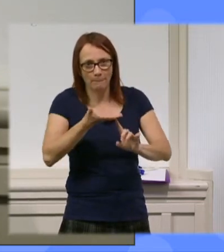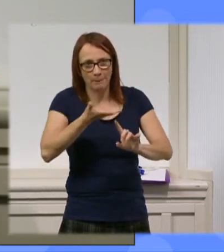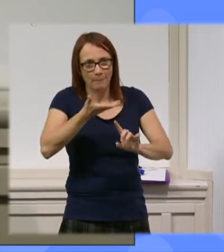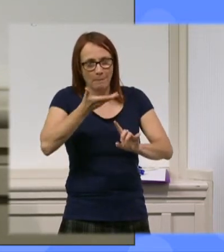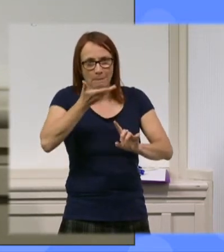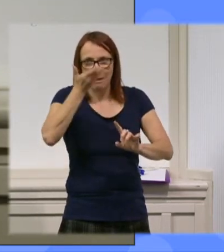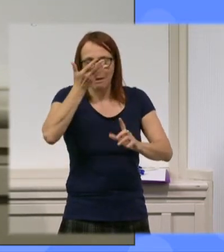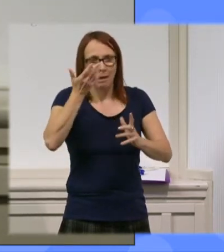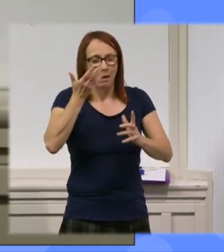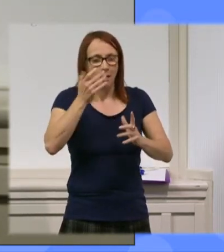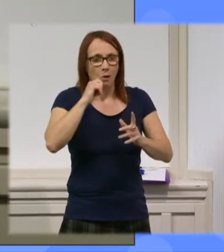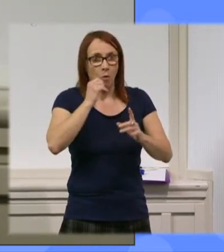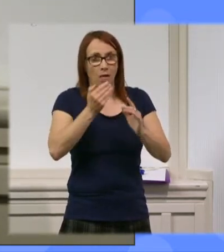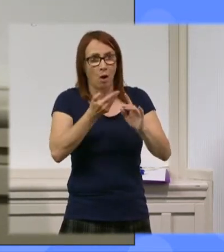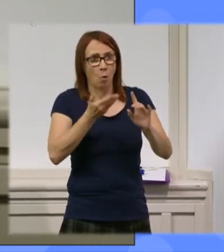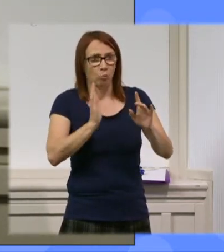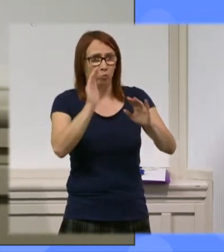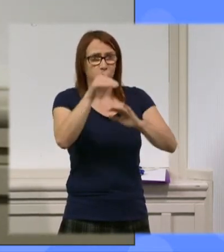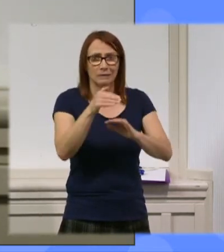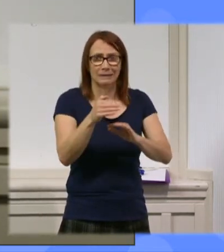going to exceed six degrees of warming get into seven or eight degrees of